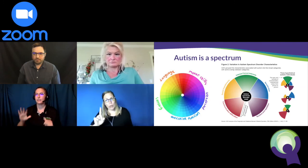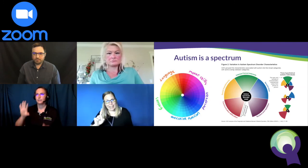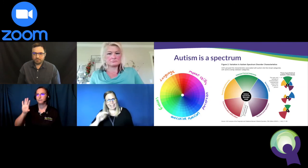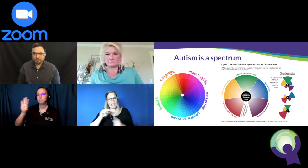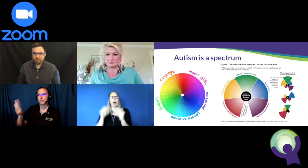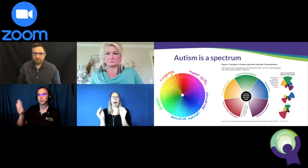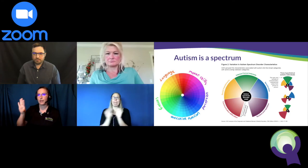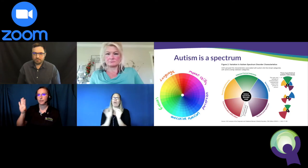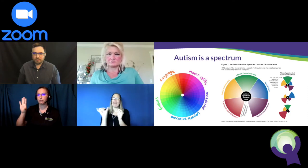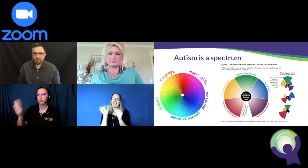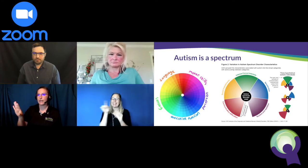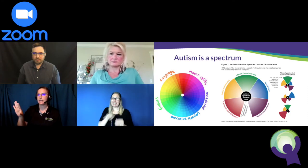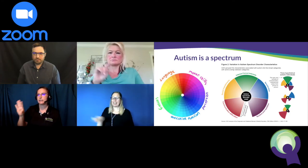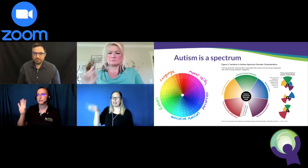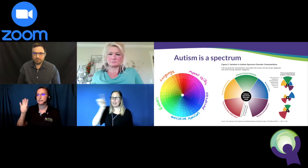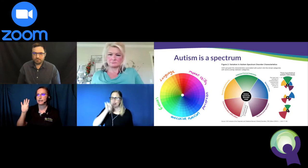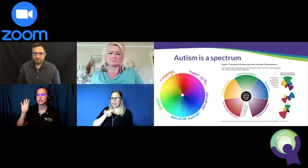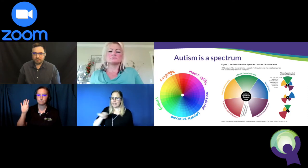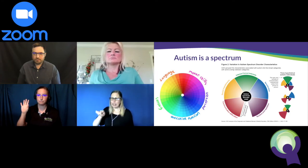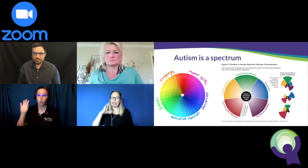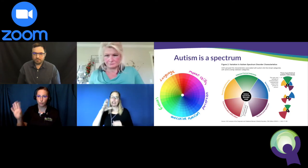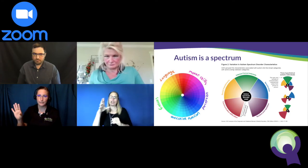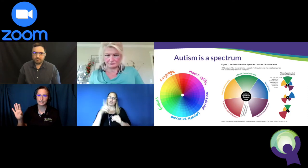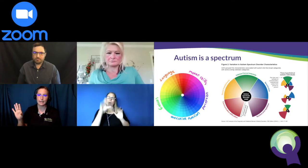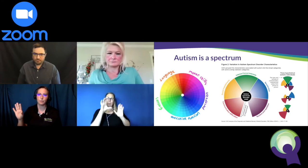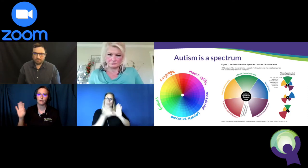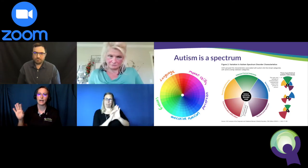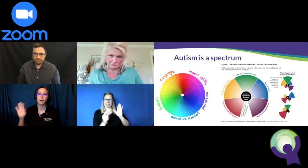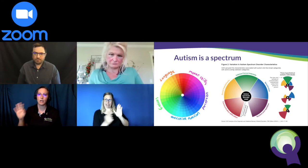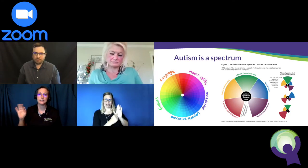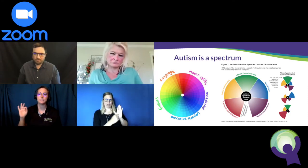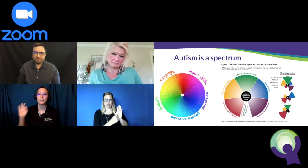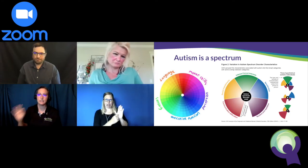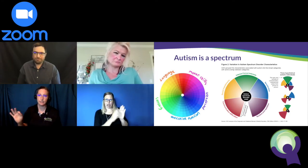the picture on the right gives an perfect example of how autism can differ.